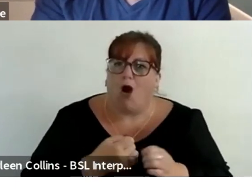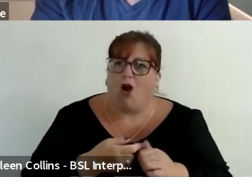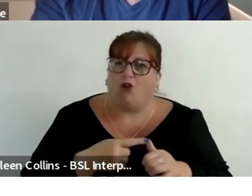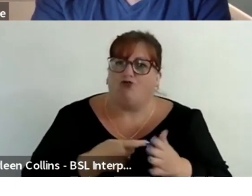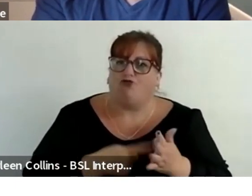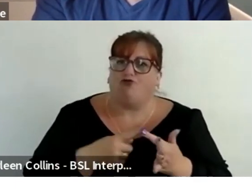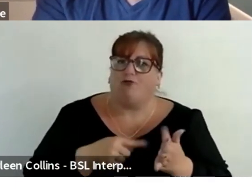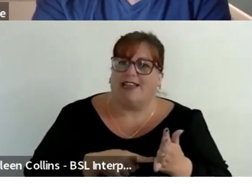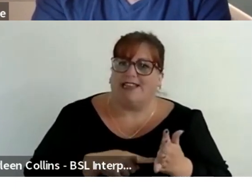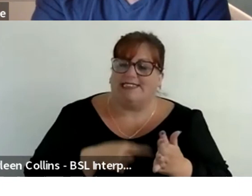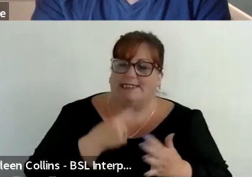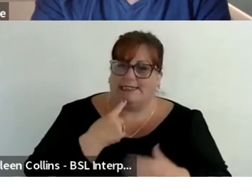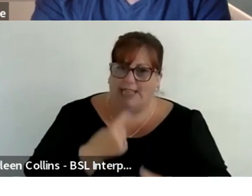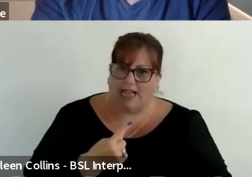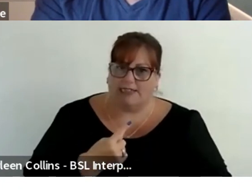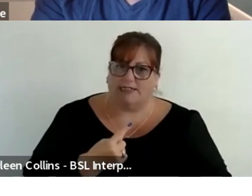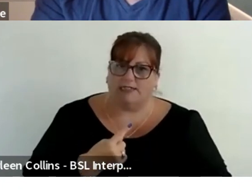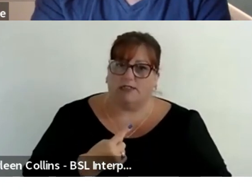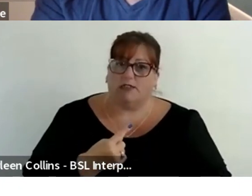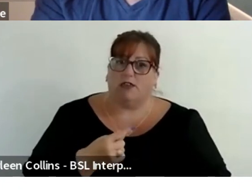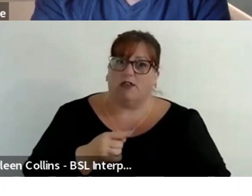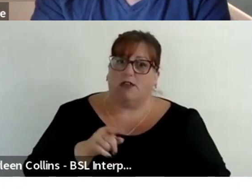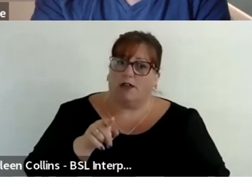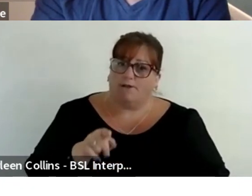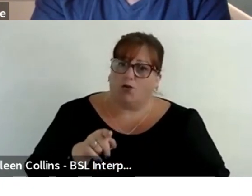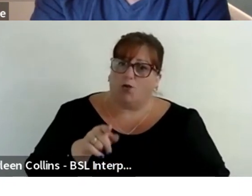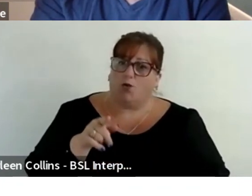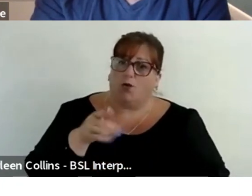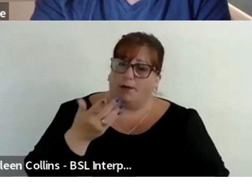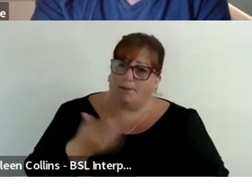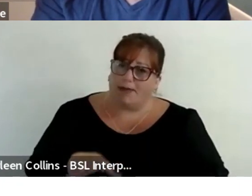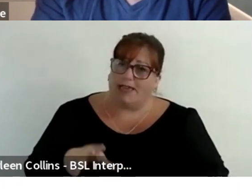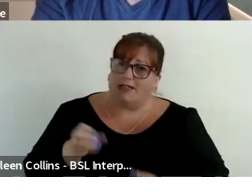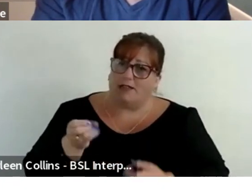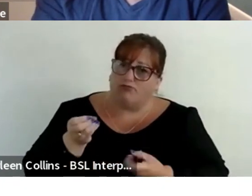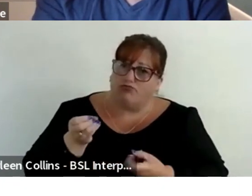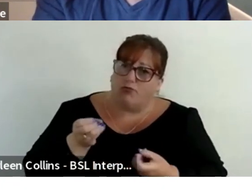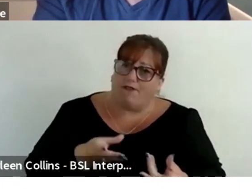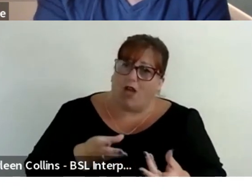flexible working arrangements for people with long-term conditions?